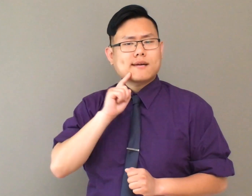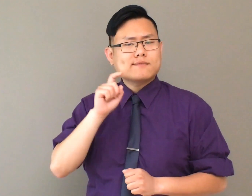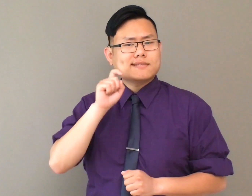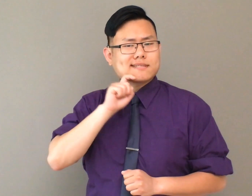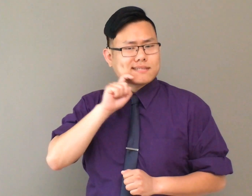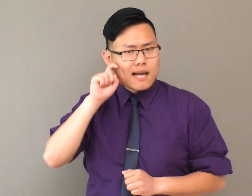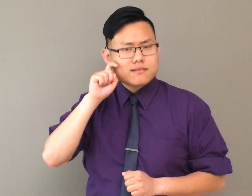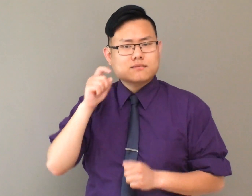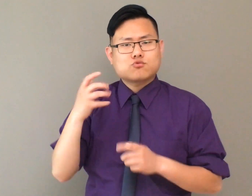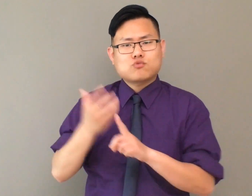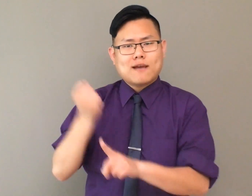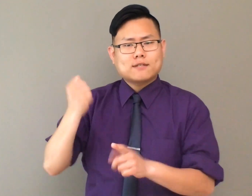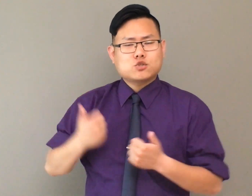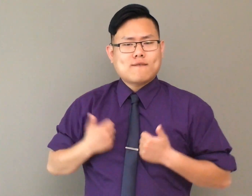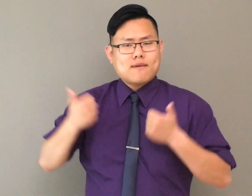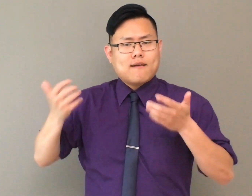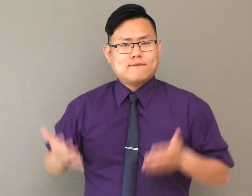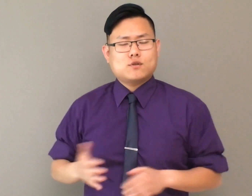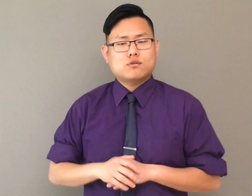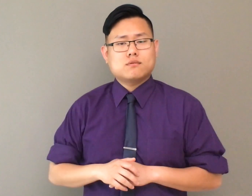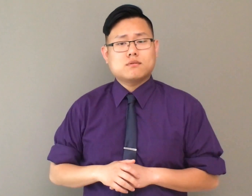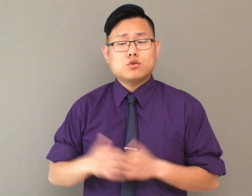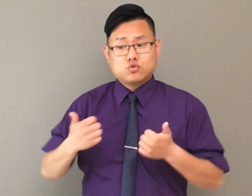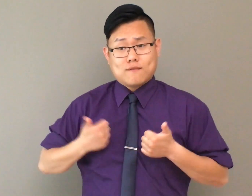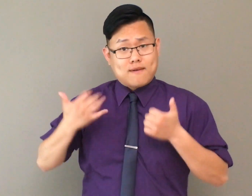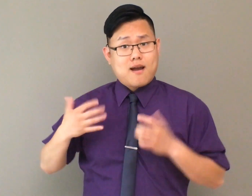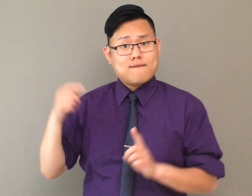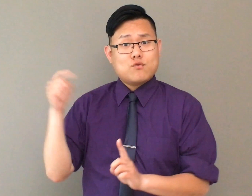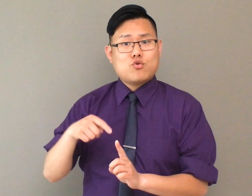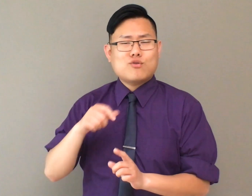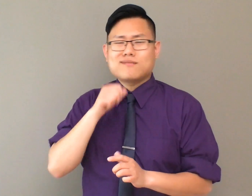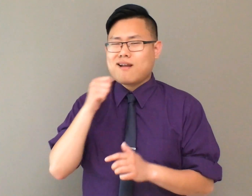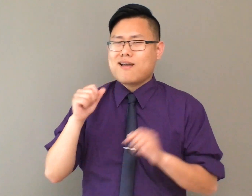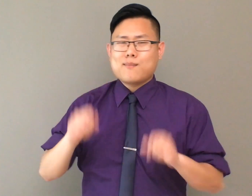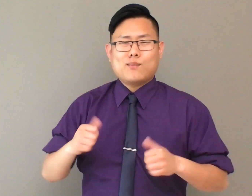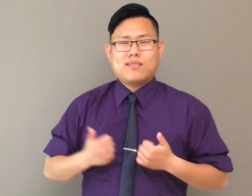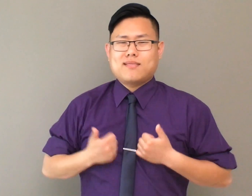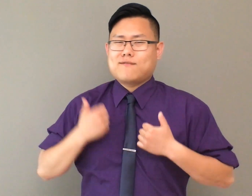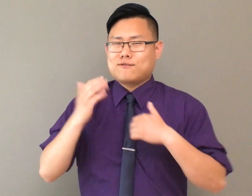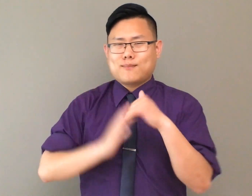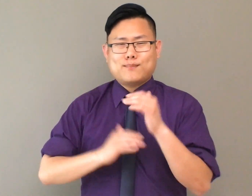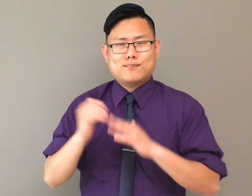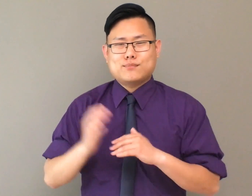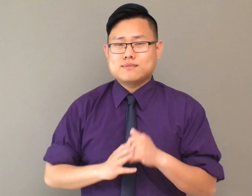one Deaf sex trafficking survivor. That survivor was not able to live comfortably or go to